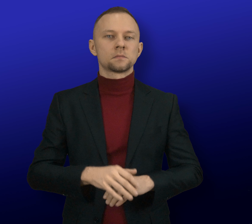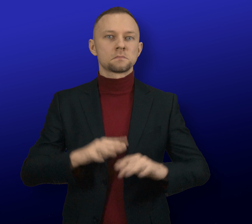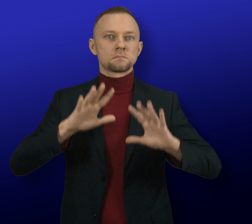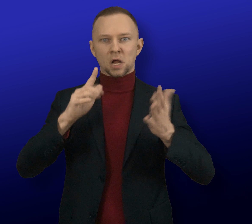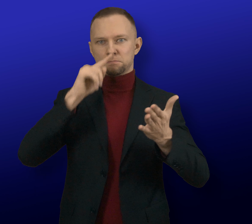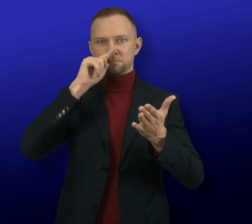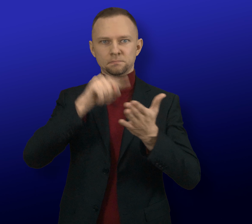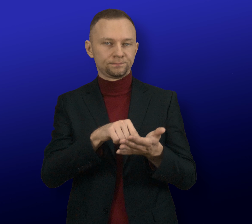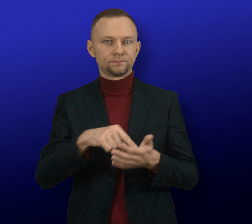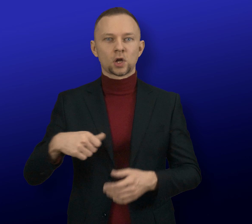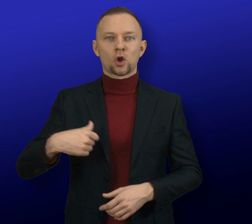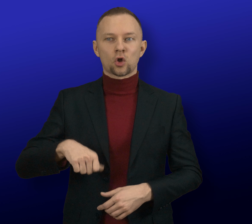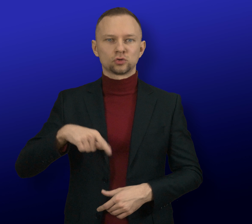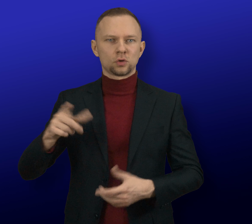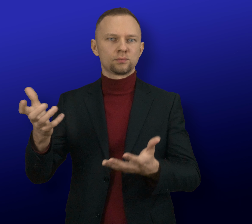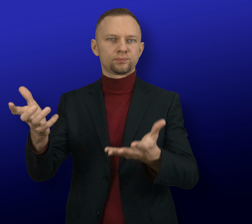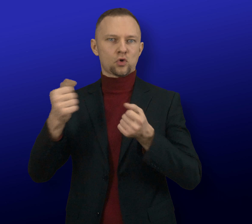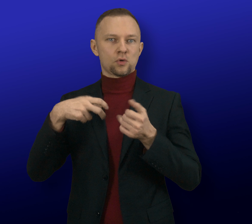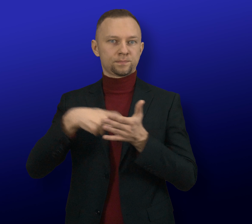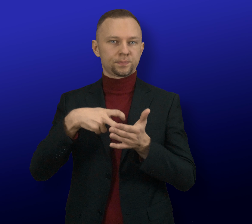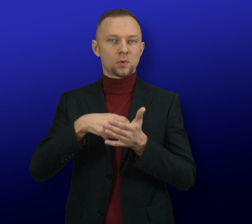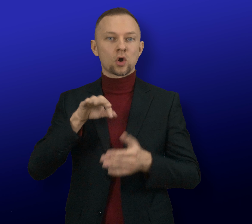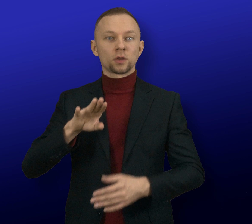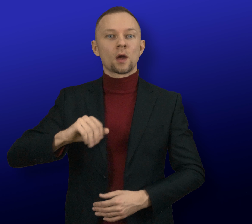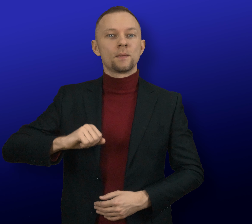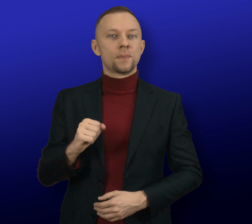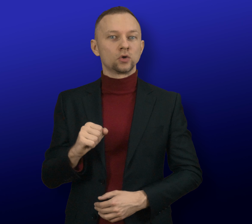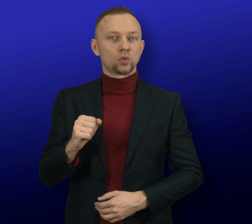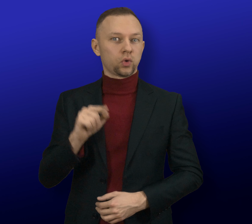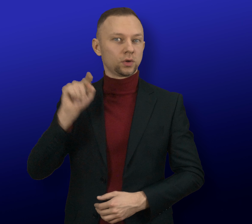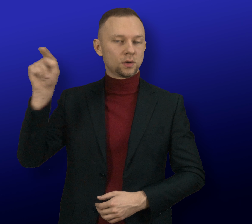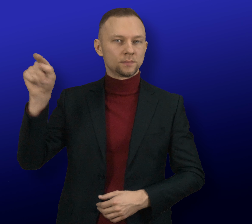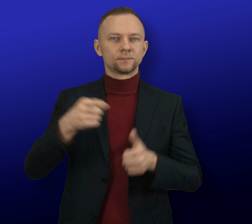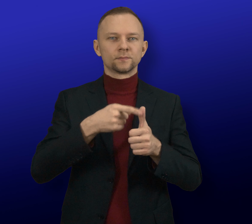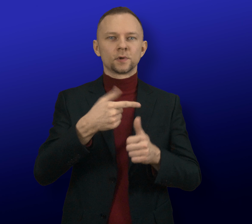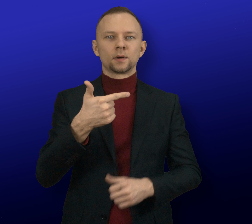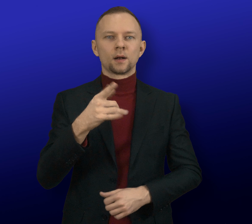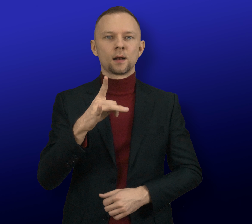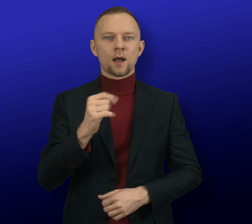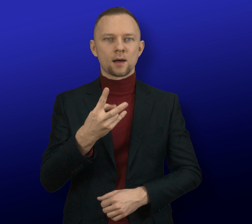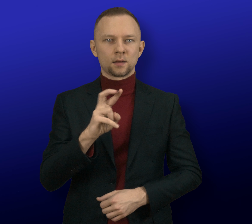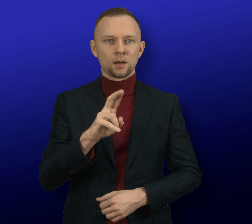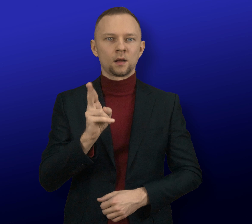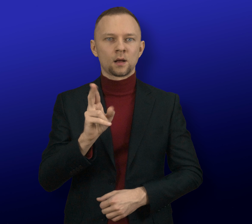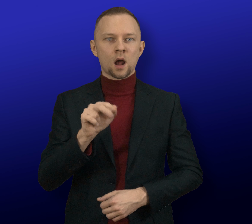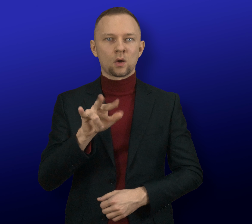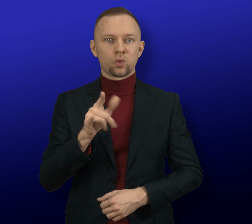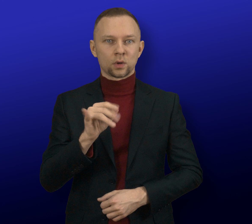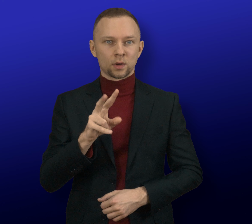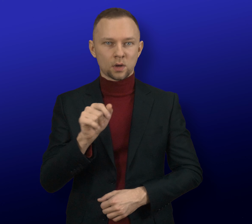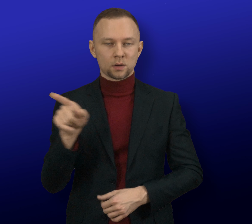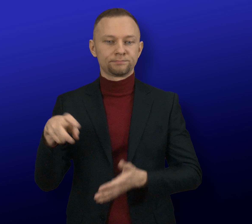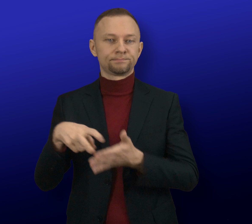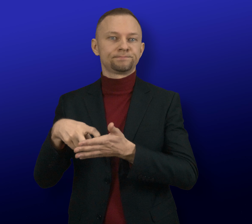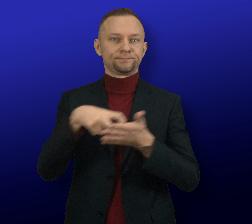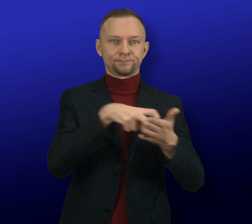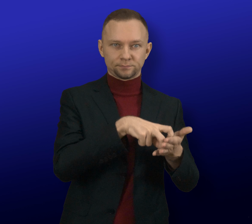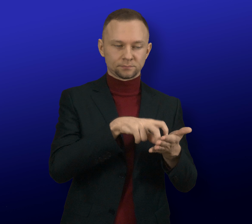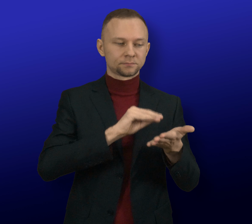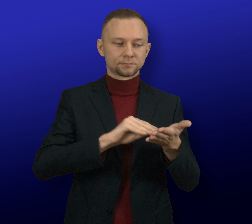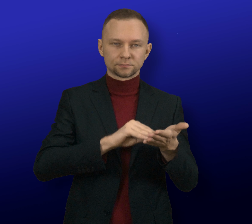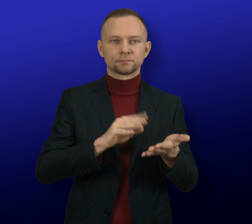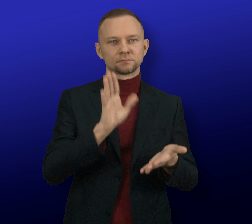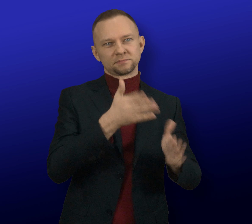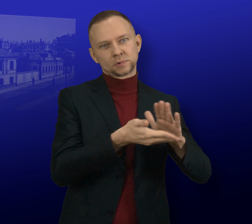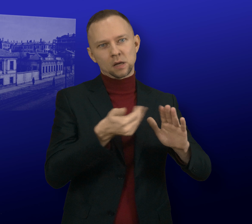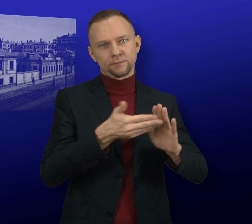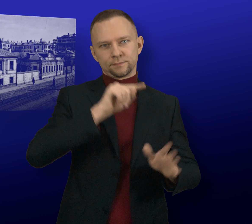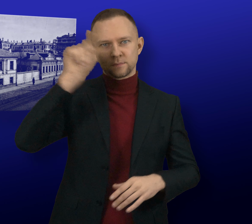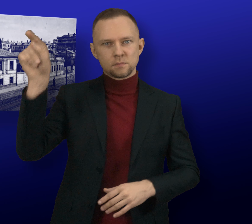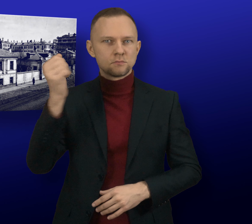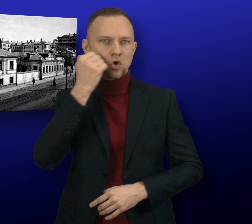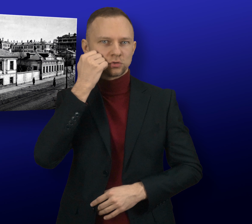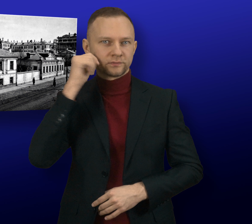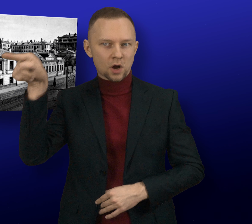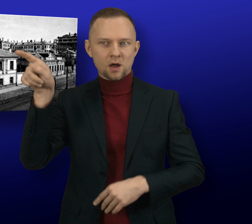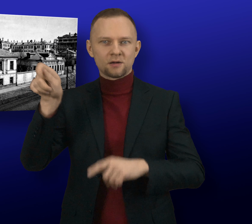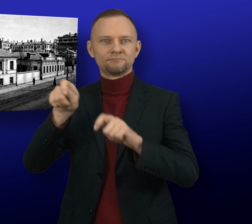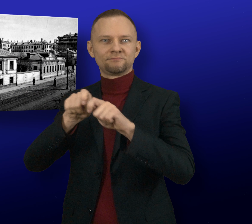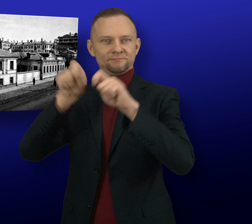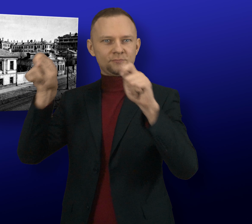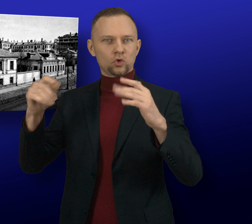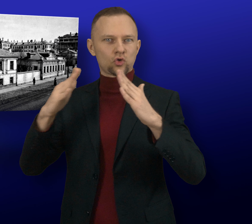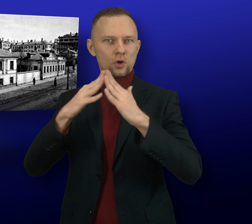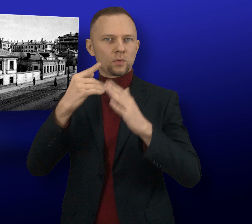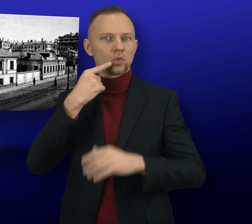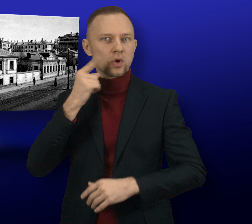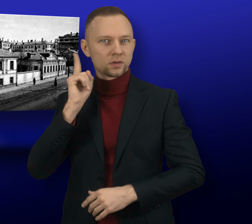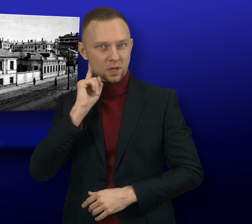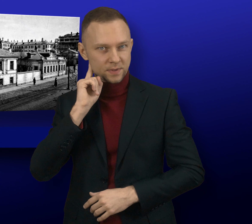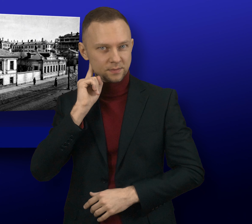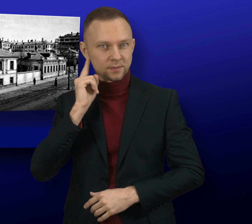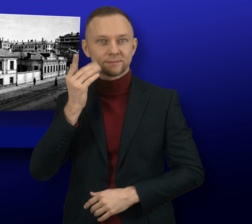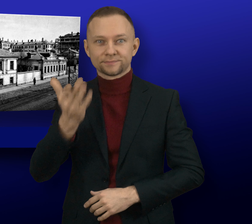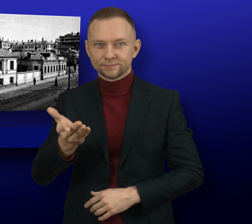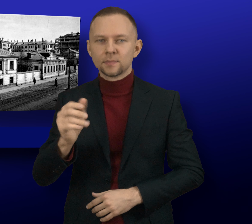One day I received a letter from a friend, Granya Kalugina, inviting her to Moscow, to the newly opened House of the Deaf and Mutes.